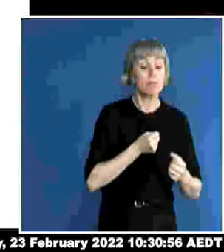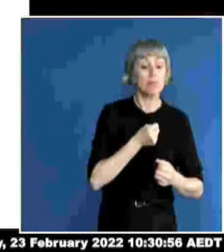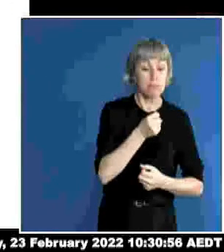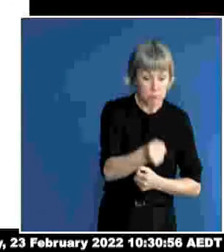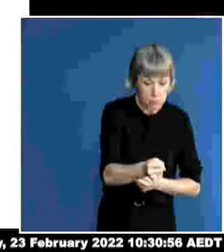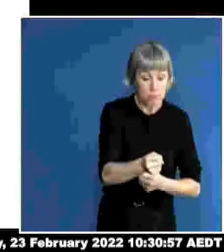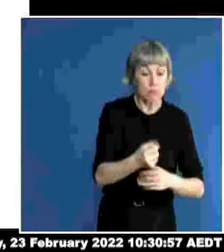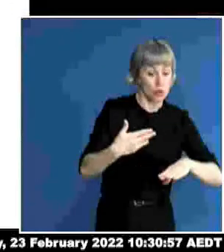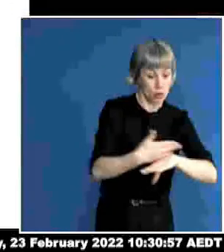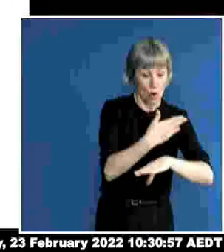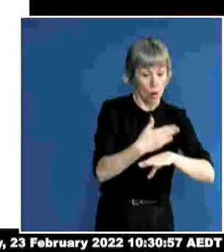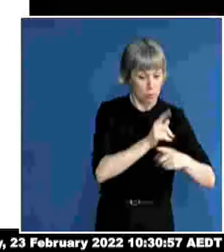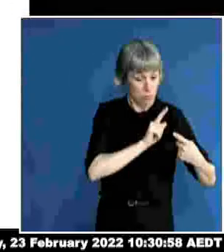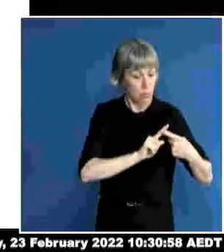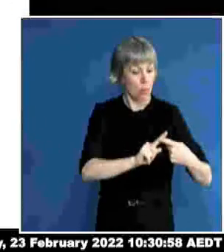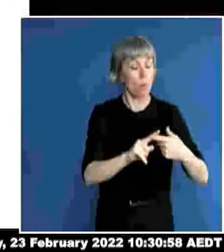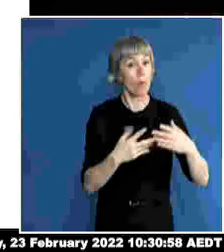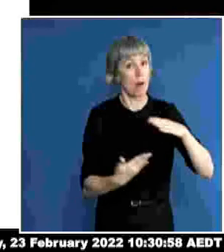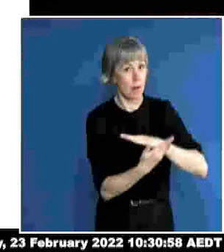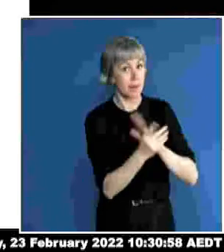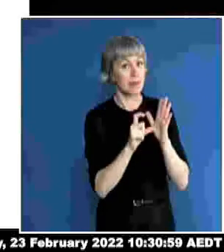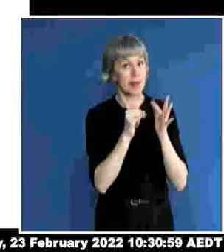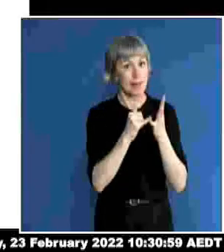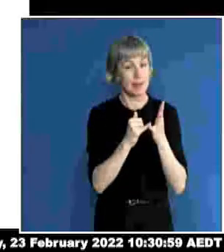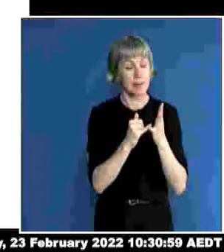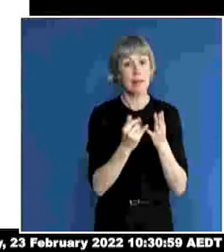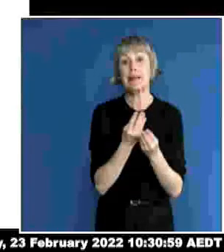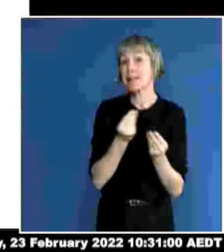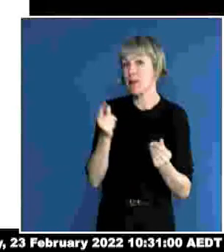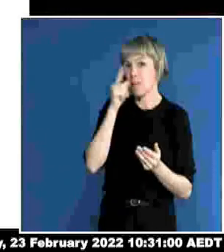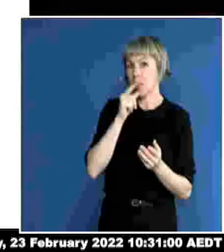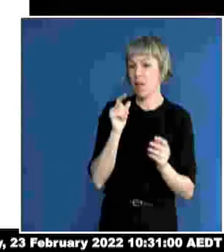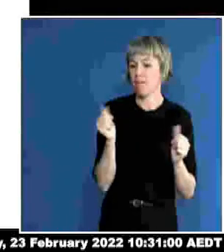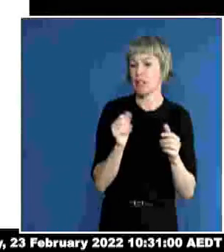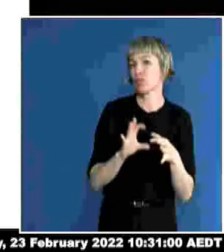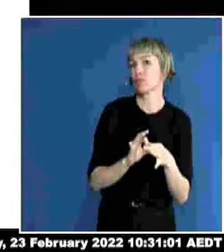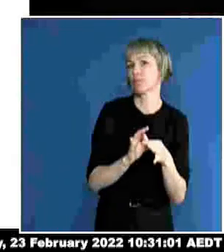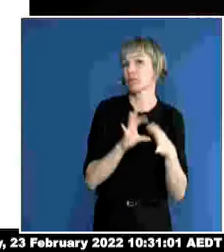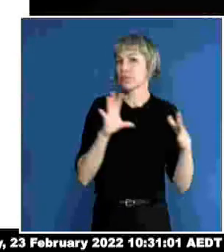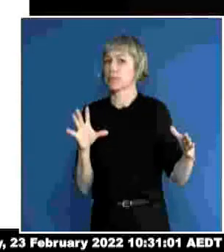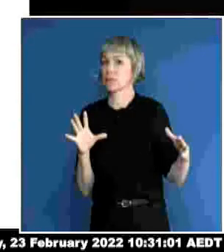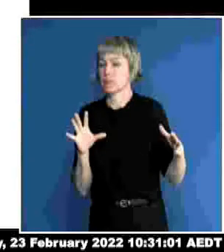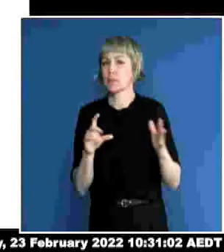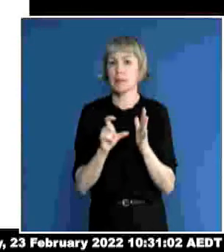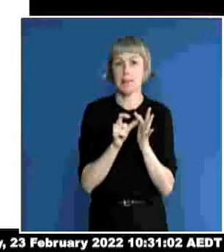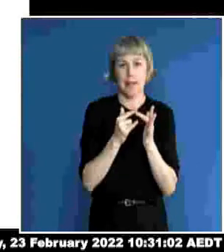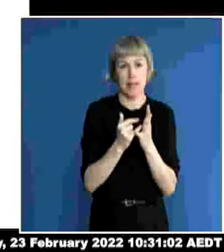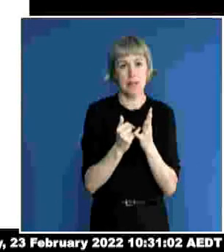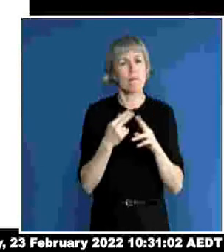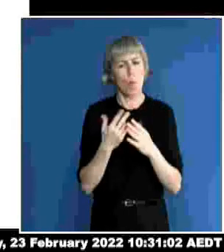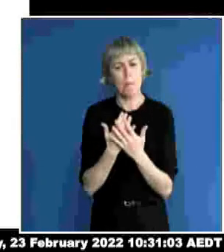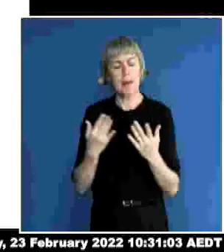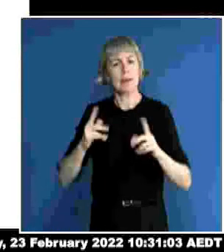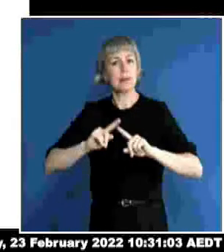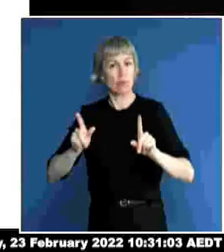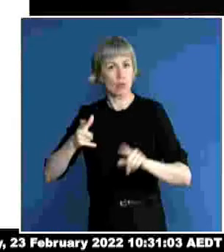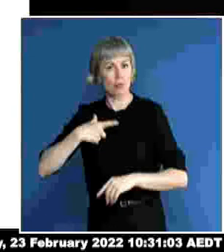And if you are following this diagram, you will see a column on the top of the page with